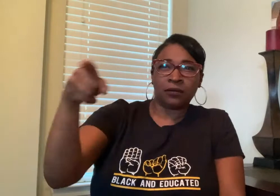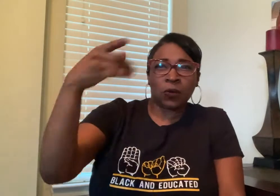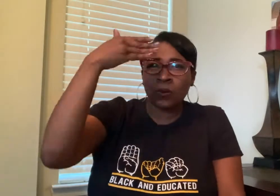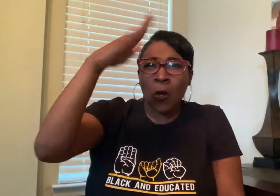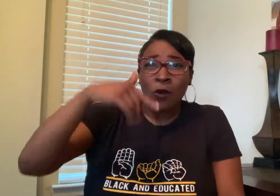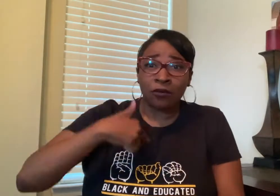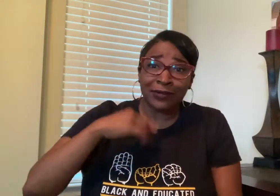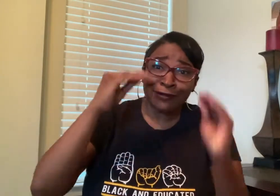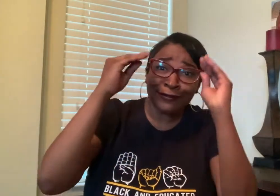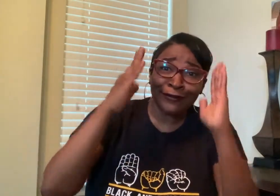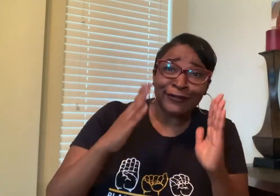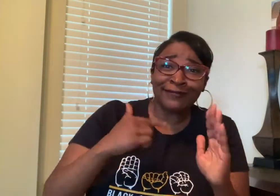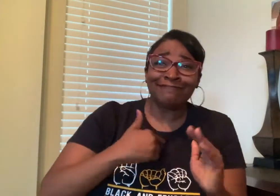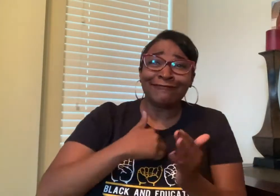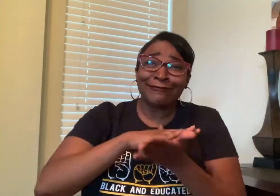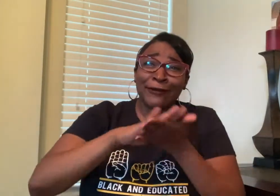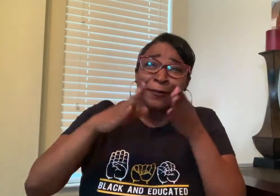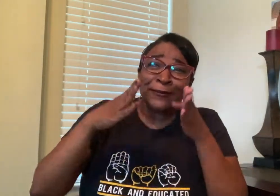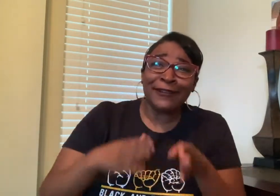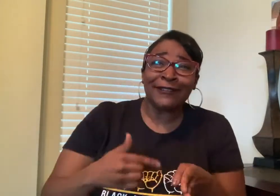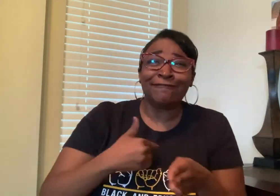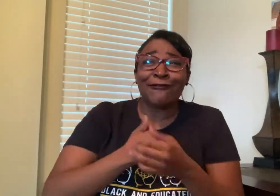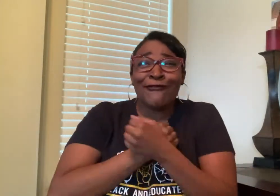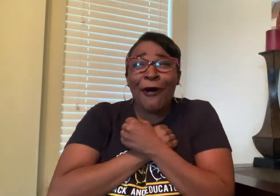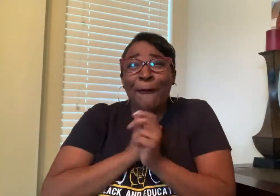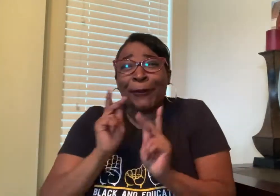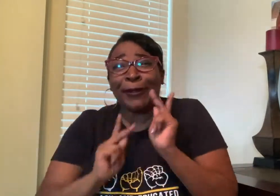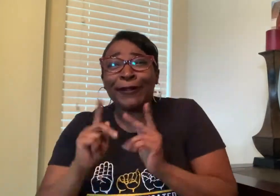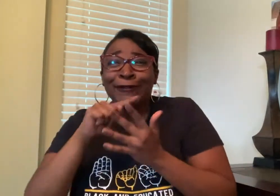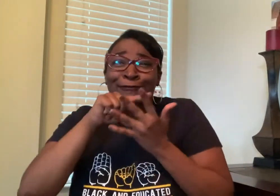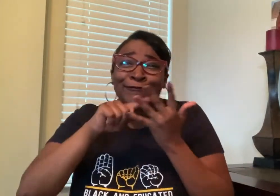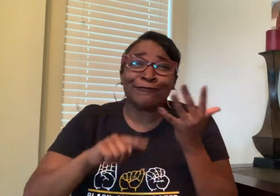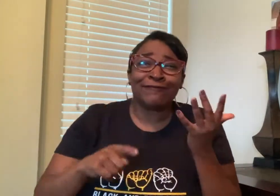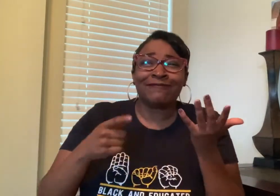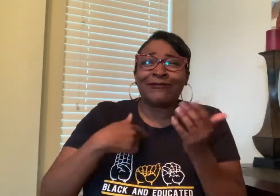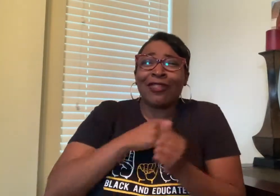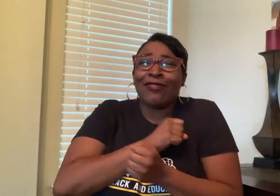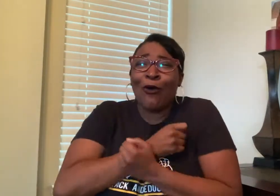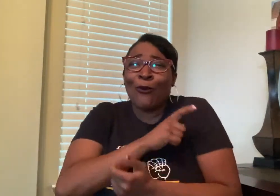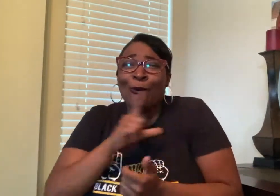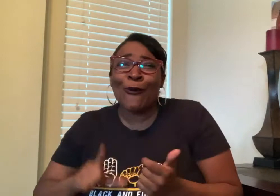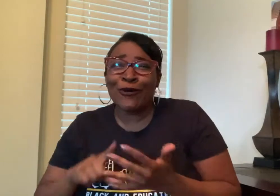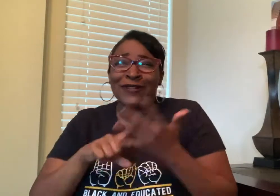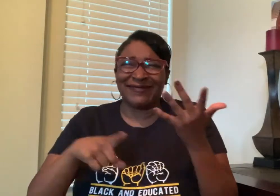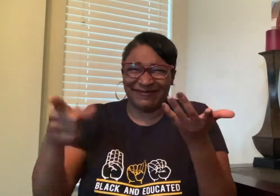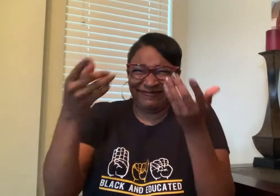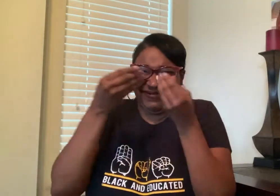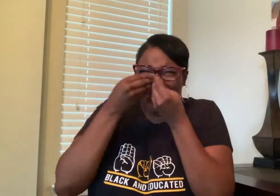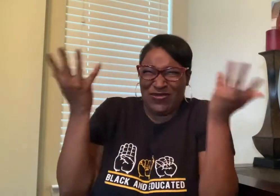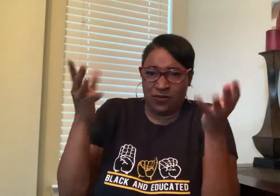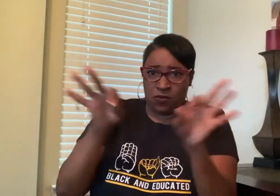see is that I am black. They don't know that I’m a school teacher, a nice person, that I love people and love the Lord.